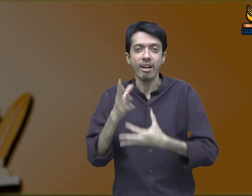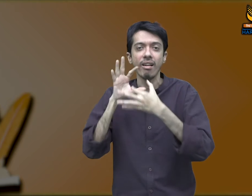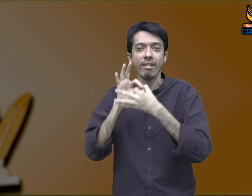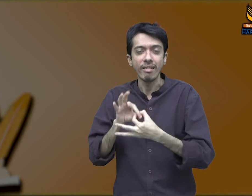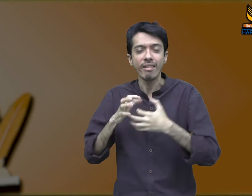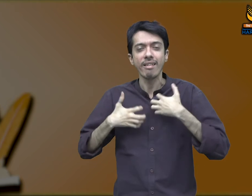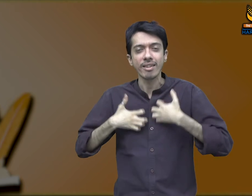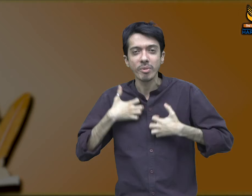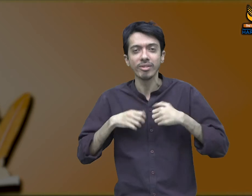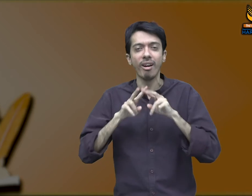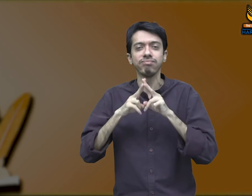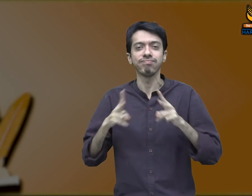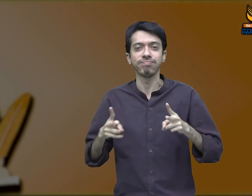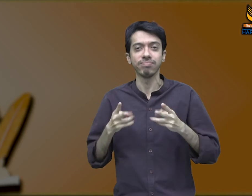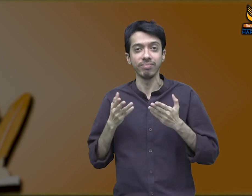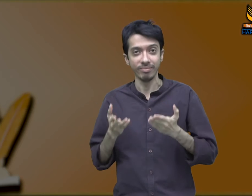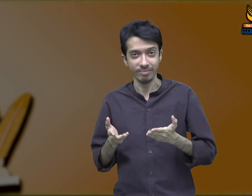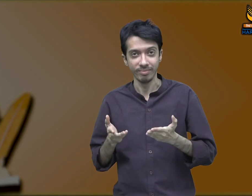and it's usually addressed to someone or something.